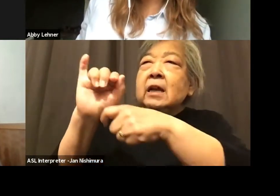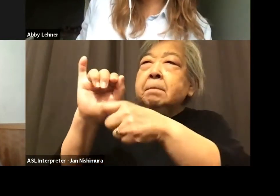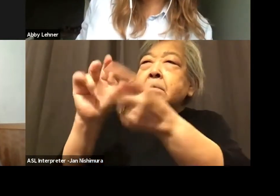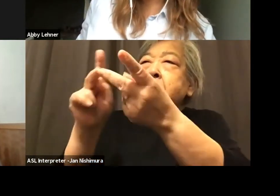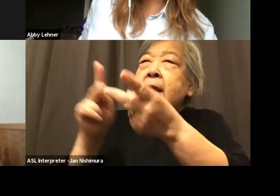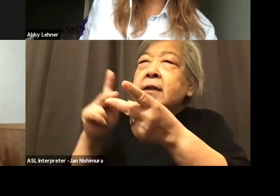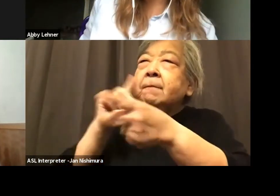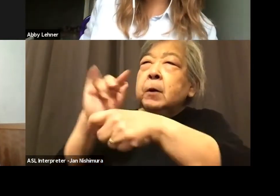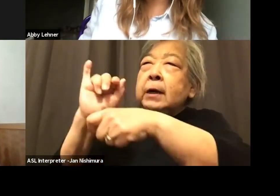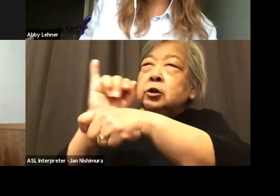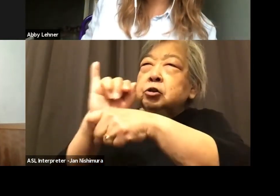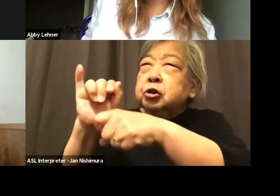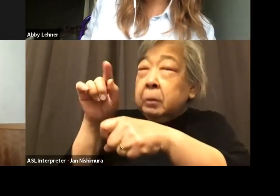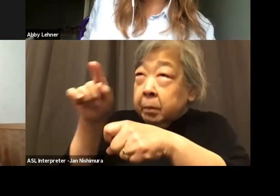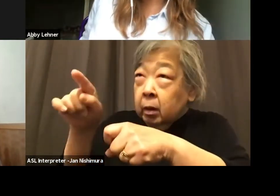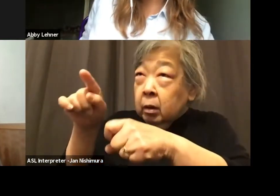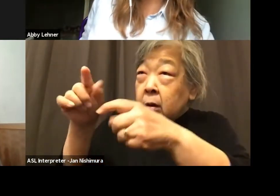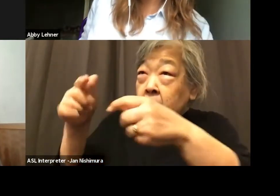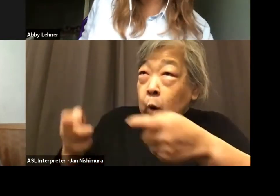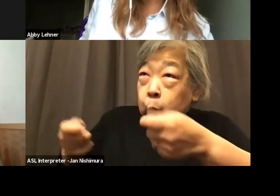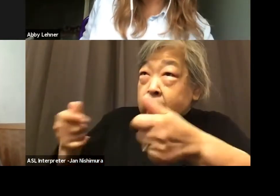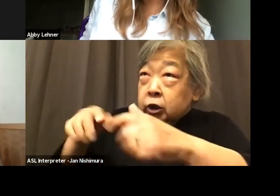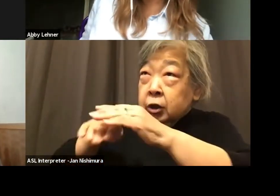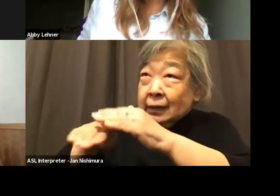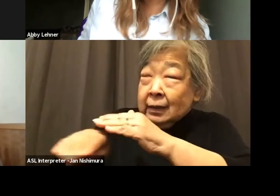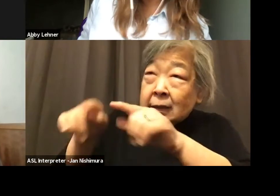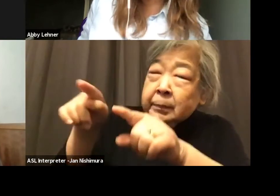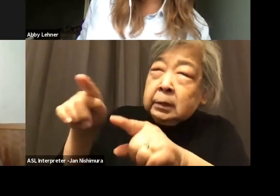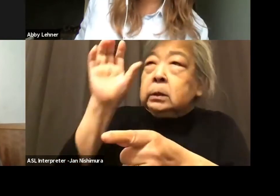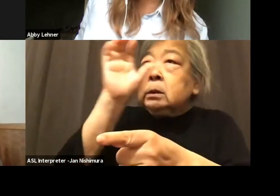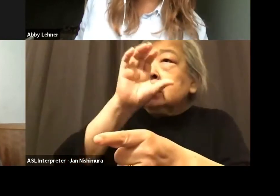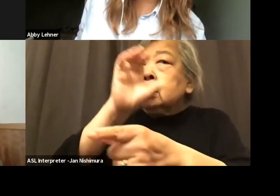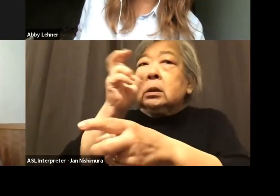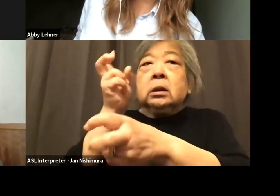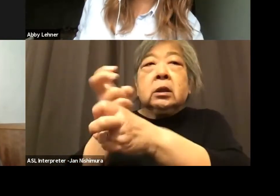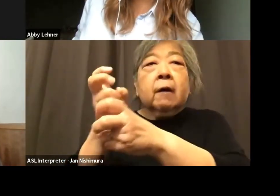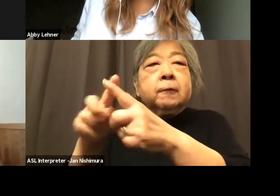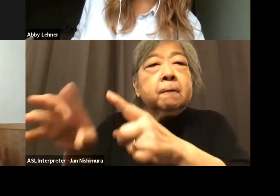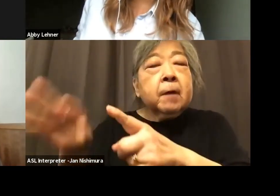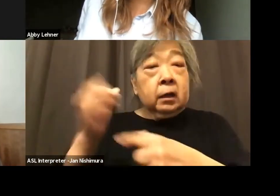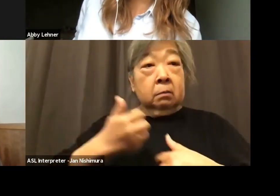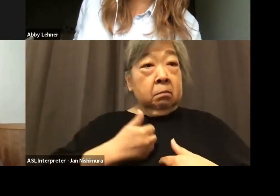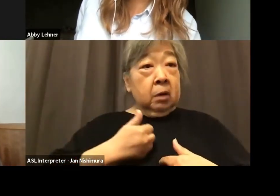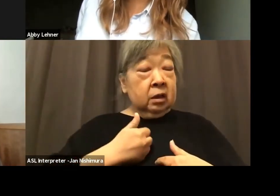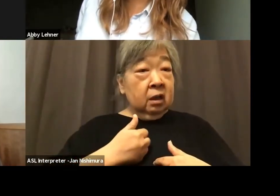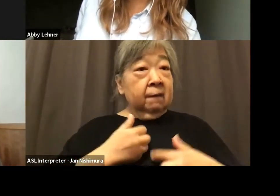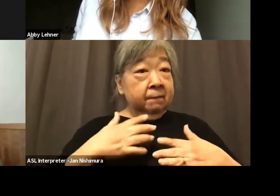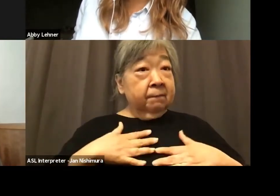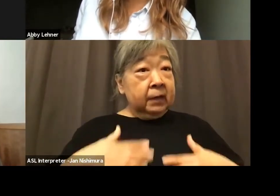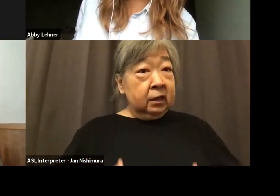Coming from the perspective of someone with a physical disability, I probably interviewed